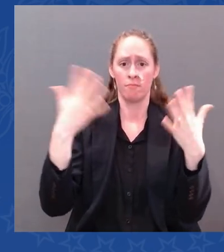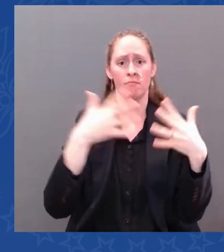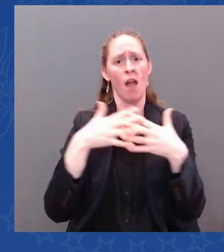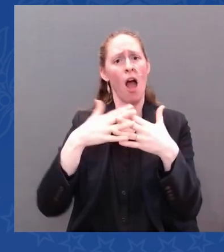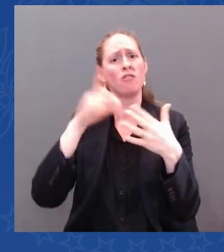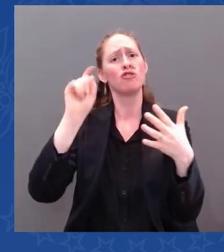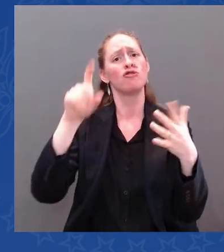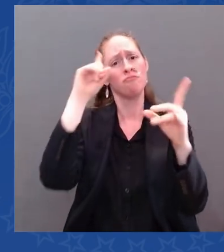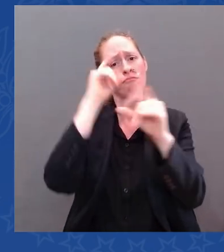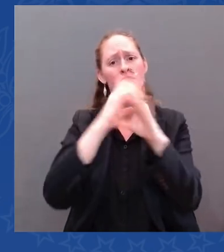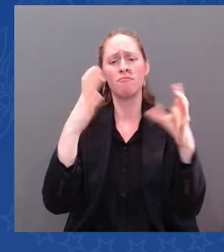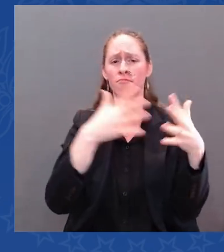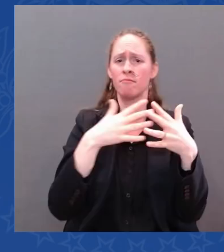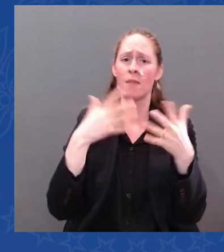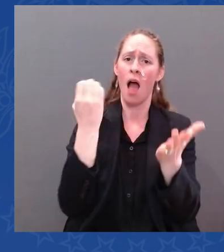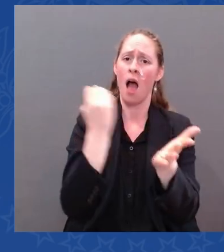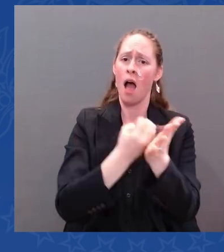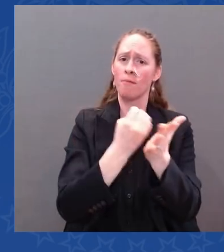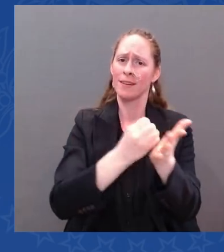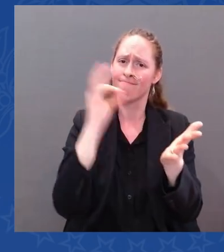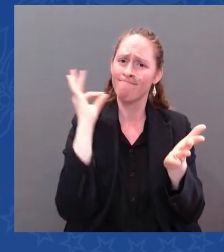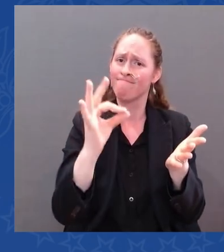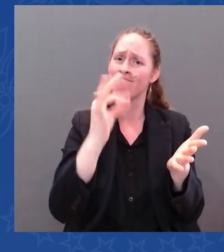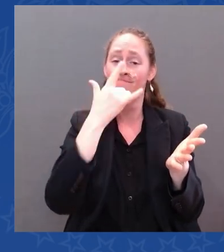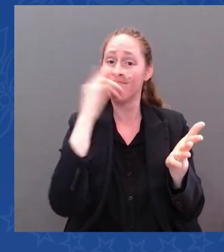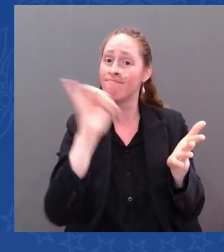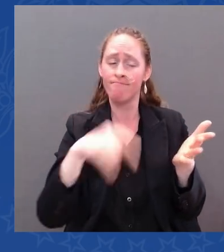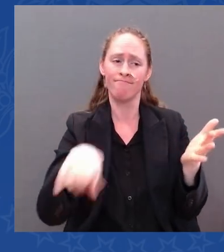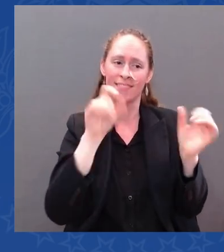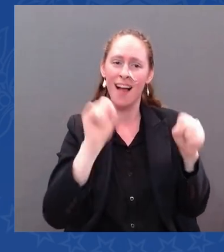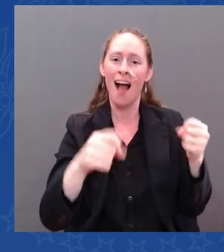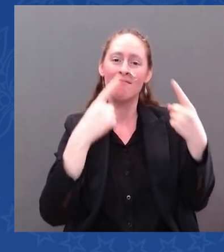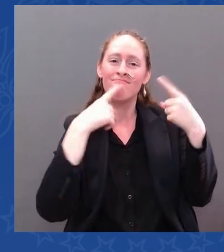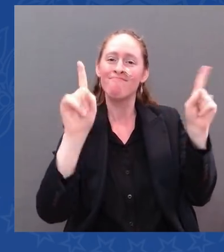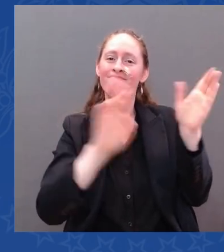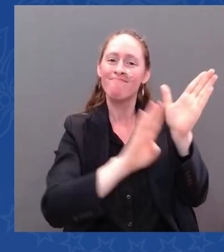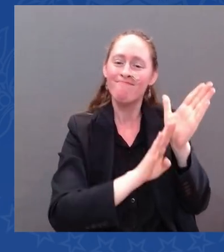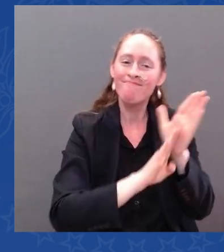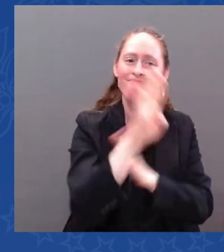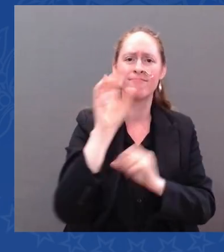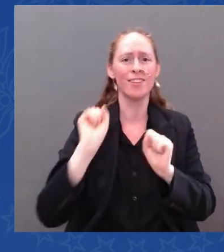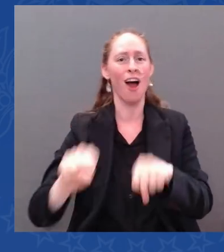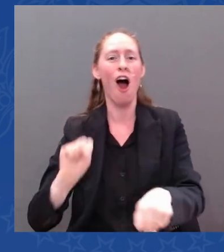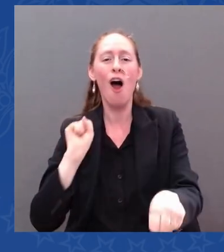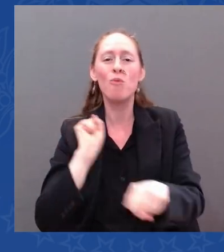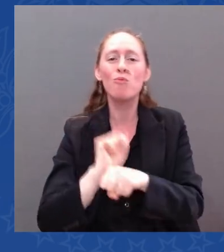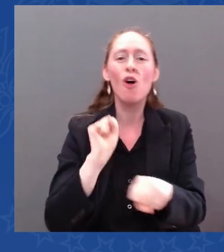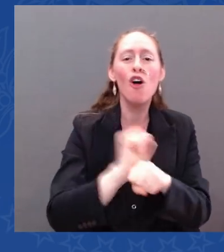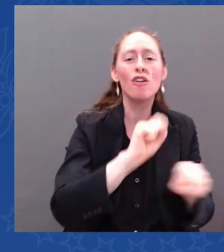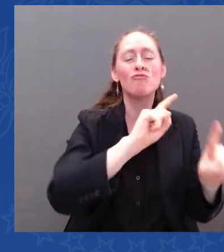through hard work and creativity, and to lead a life of meaning and dignity." And it expressed a commitment from you